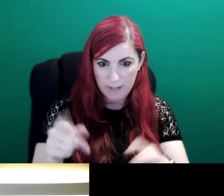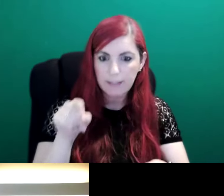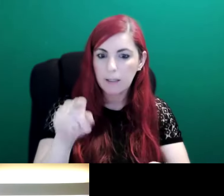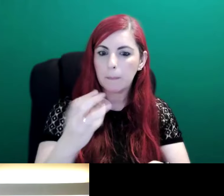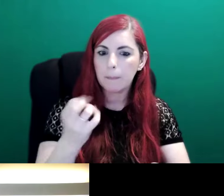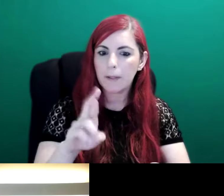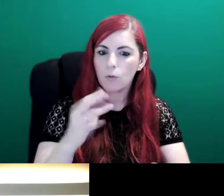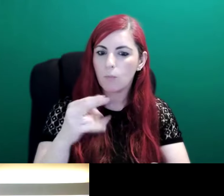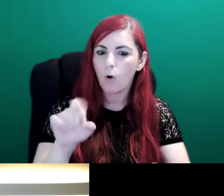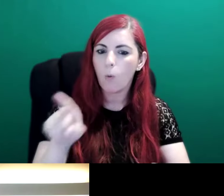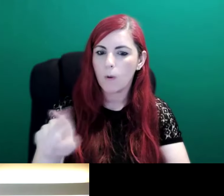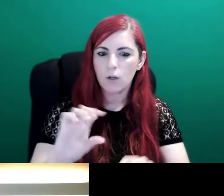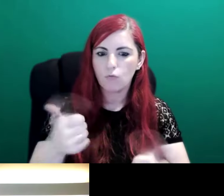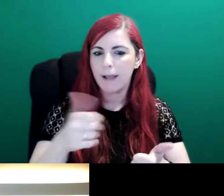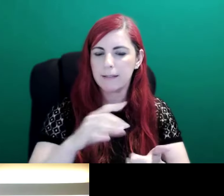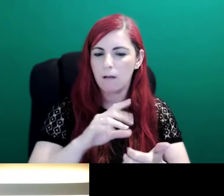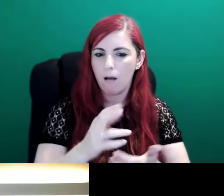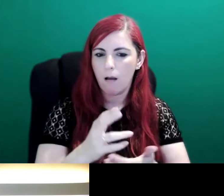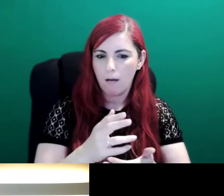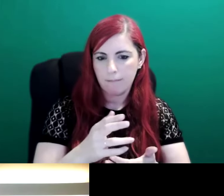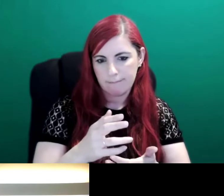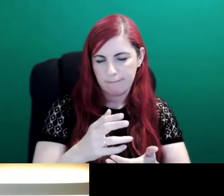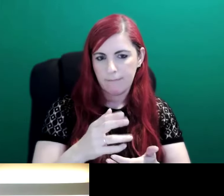authority on on Albert Gleizes, who wrote wonderfully about him. He's not, not long